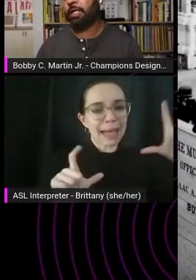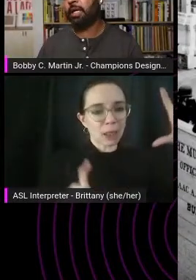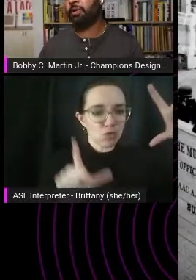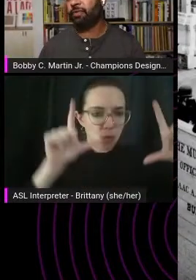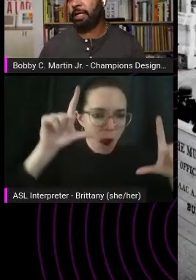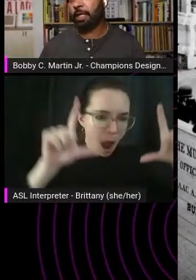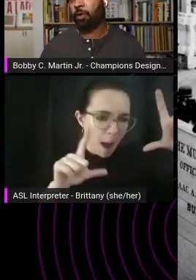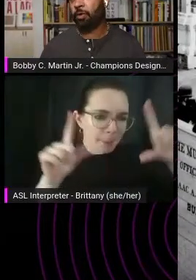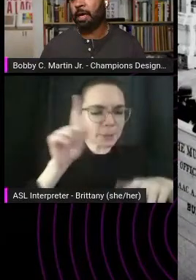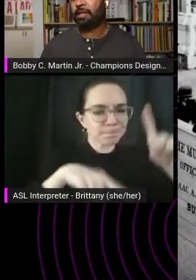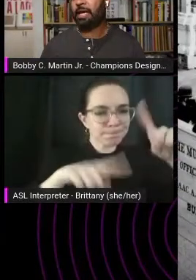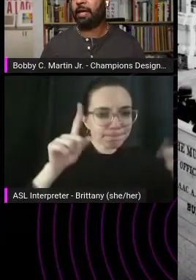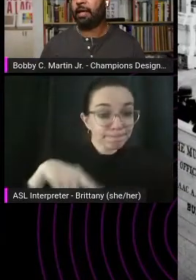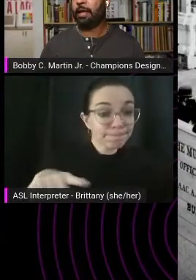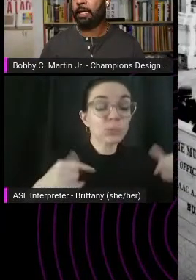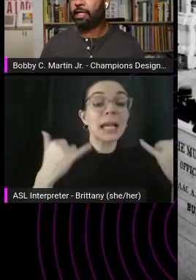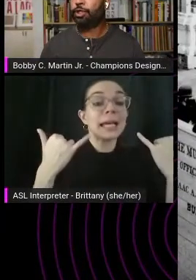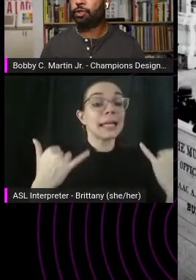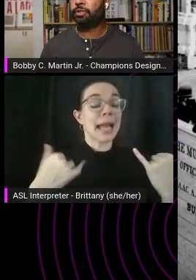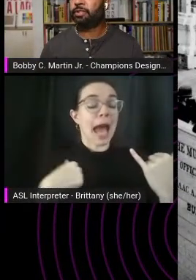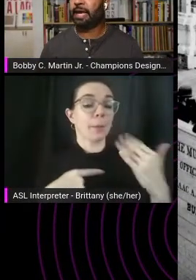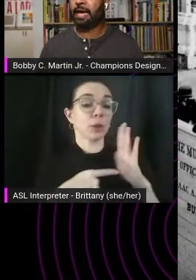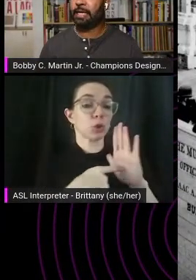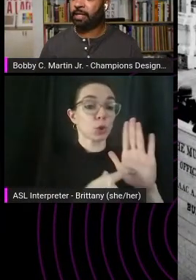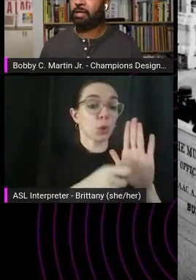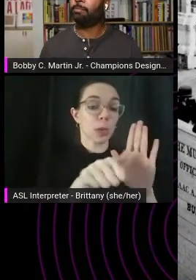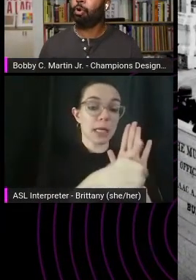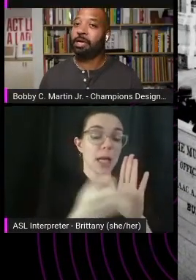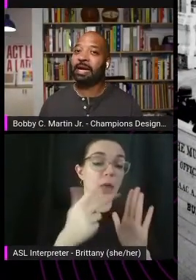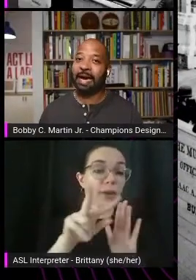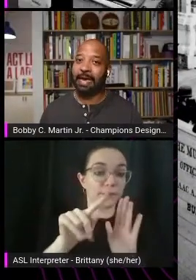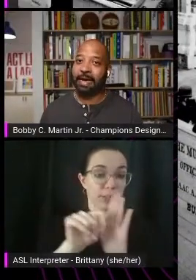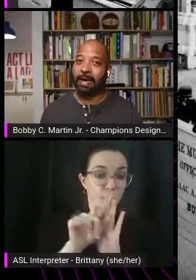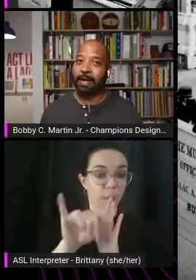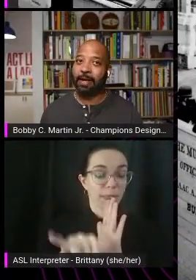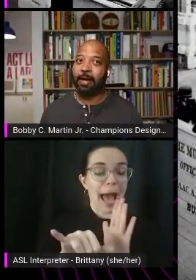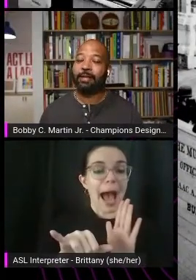another video that introduces another important icon